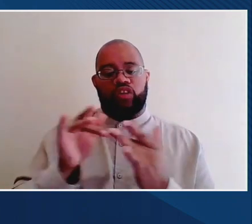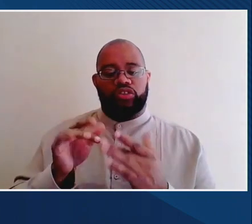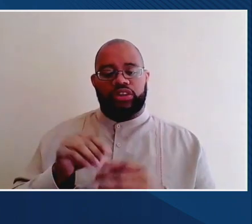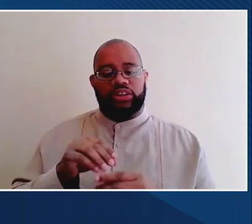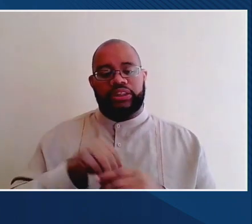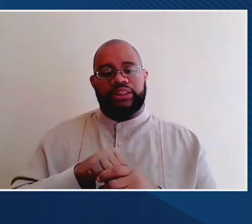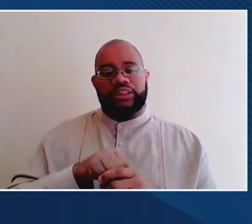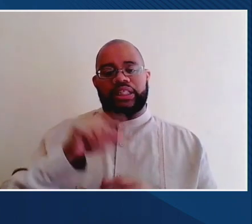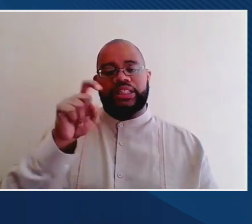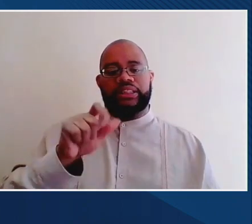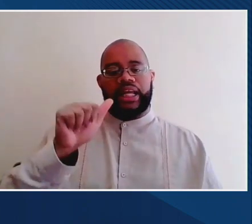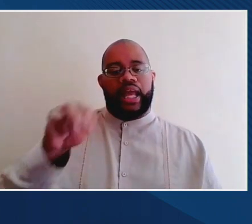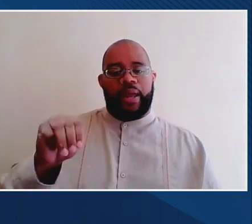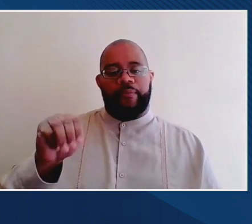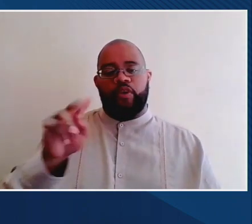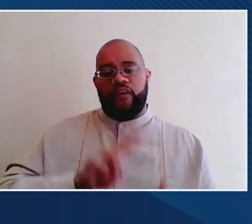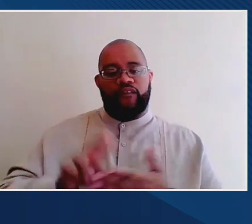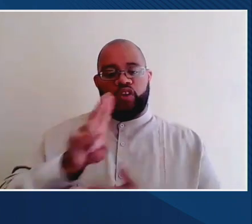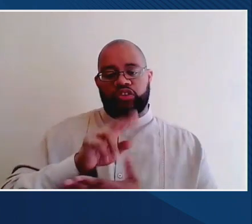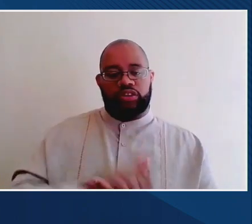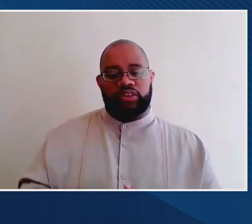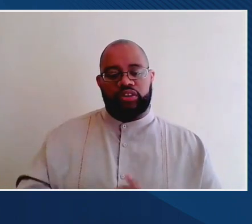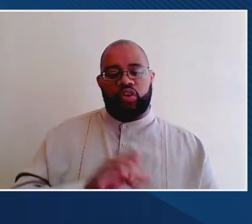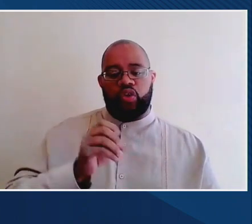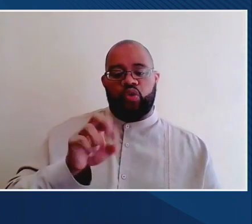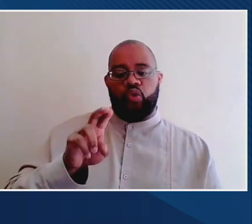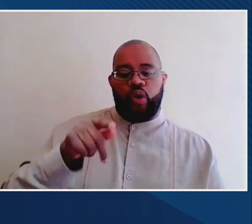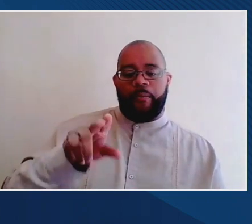University, Corpus Christi. Great to be here. Thank you.